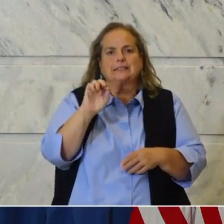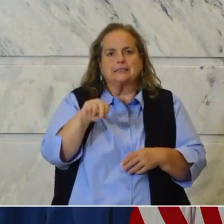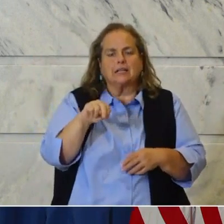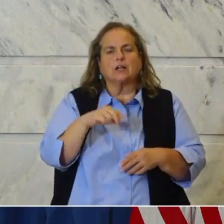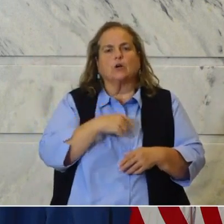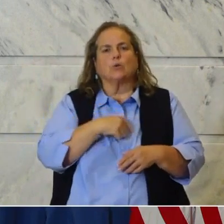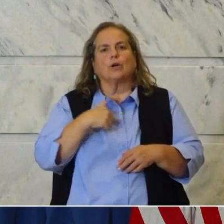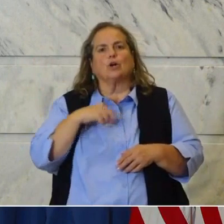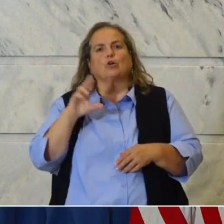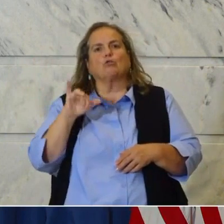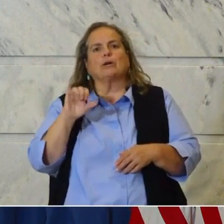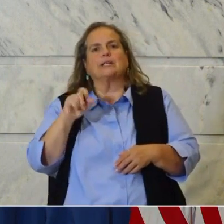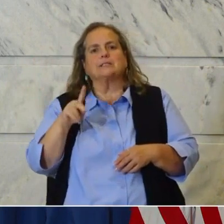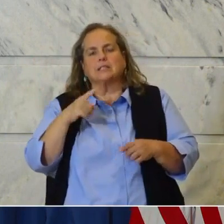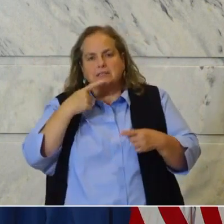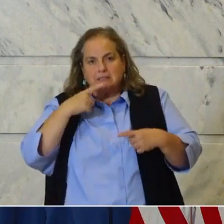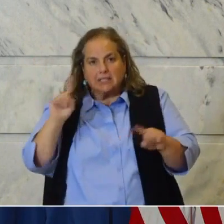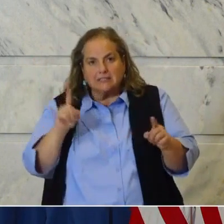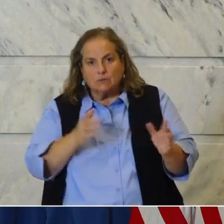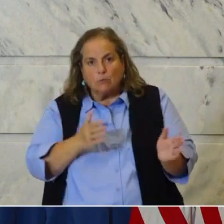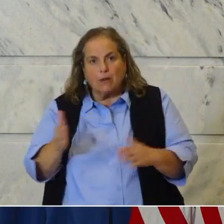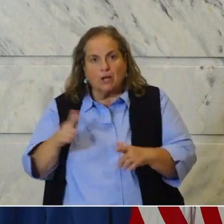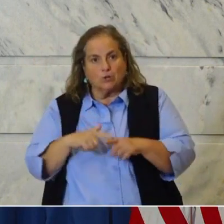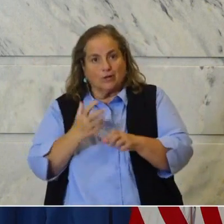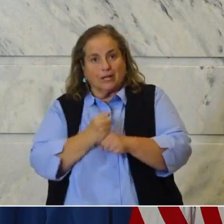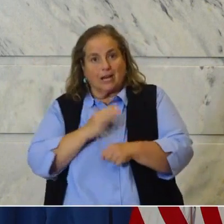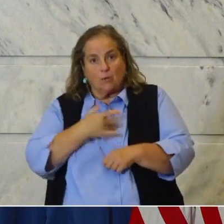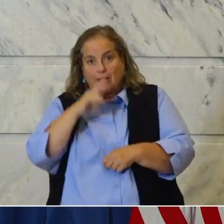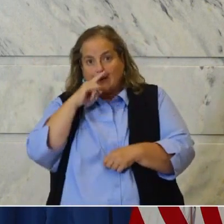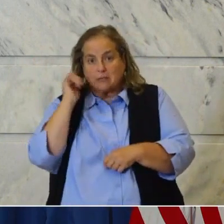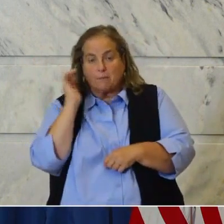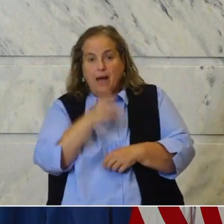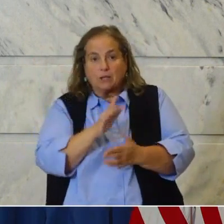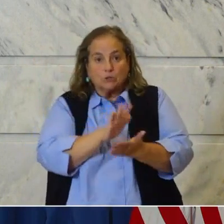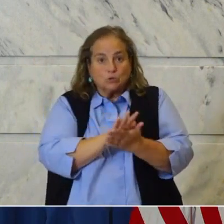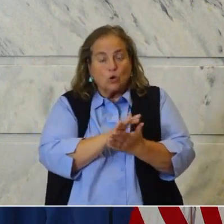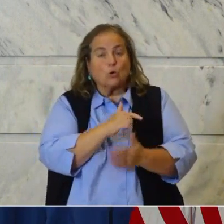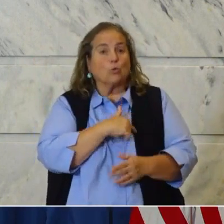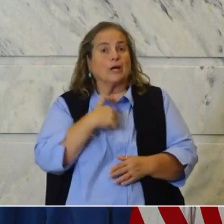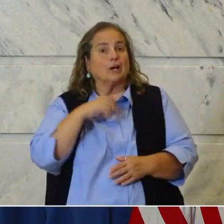what I think could be successful plans to get our kids back in school that we risk, um,